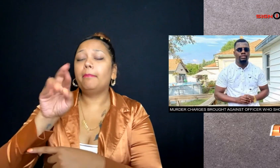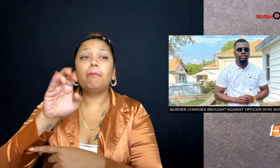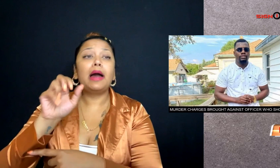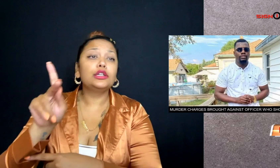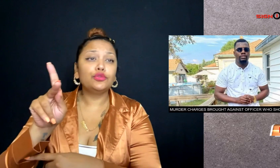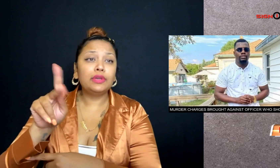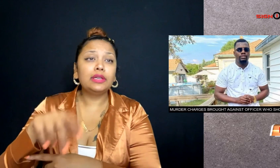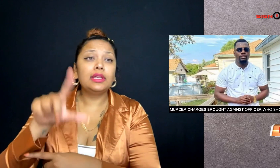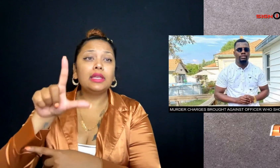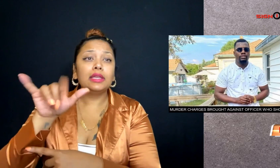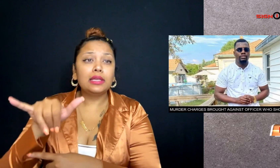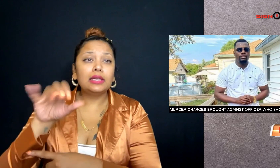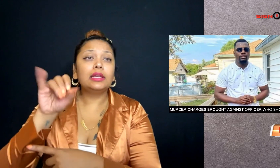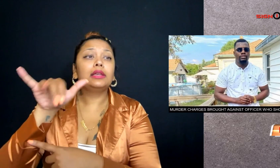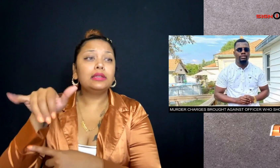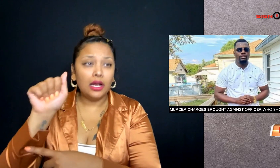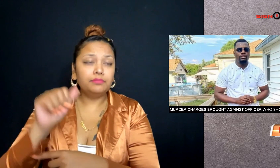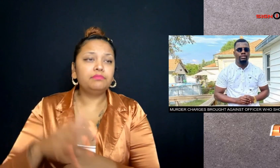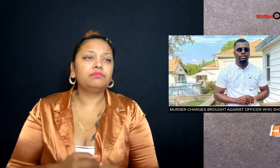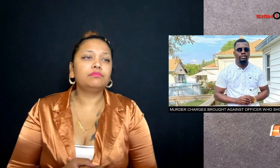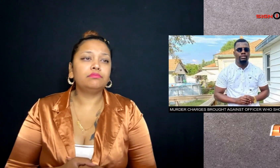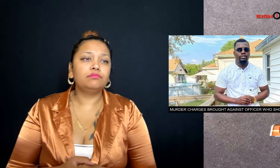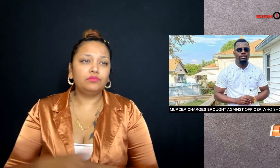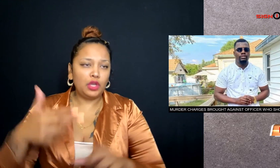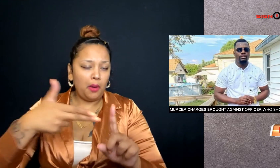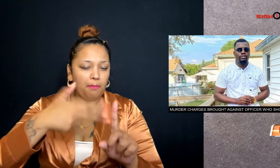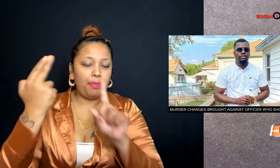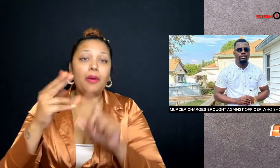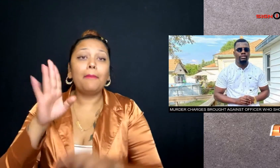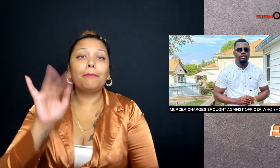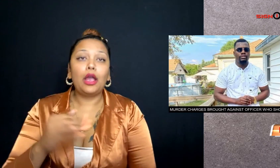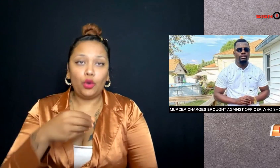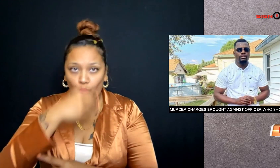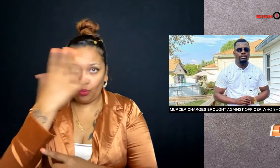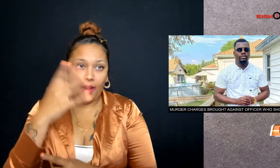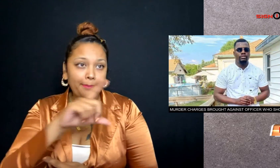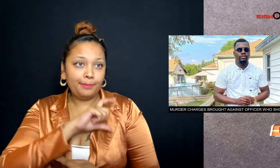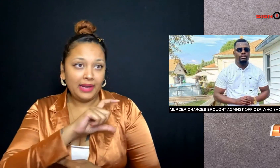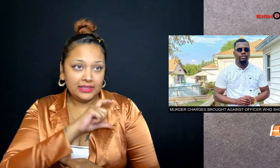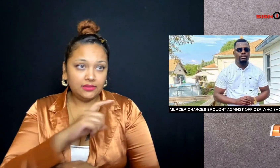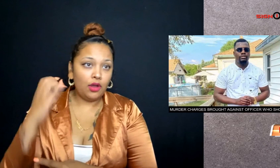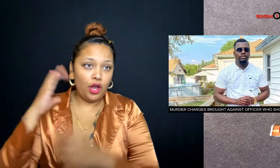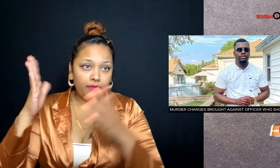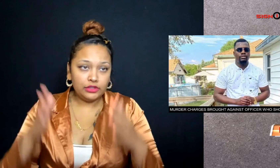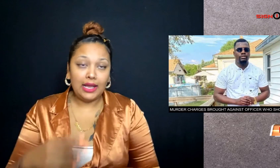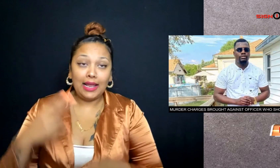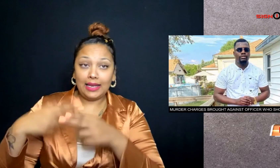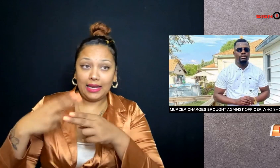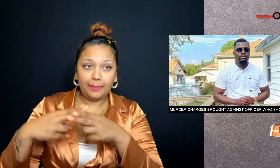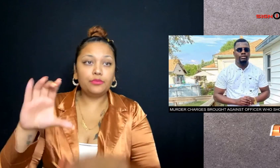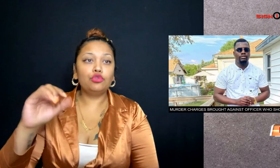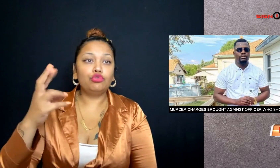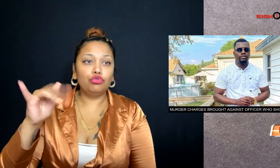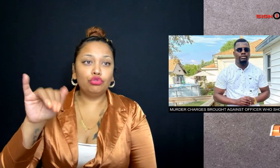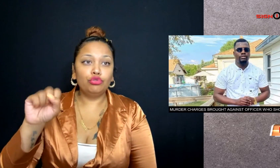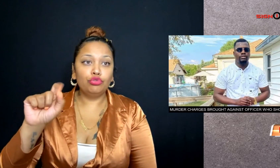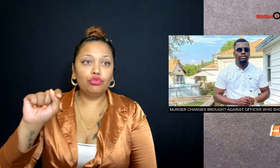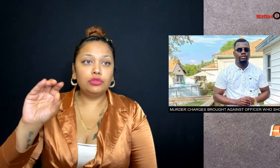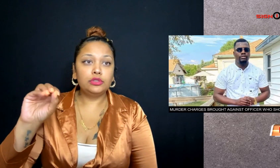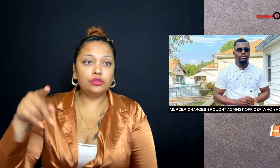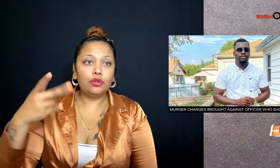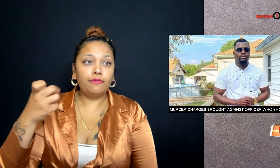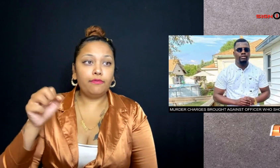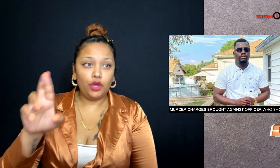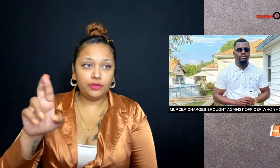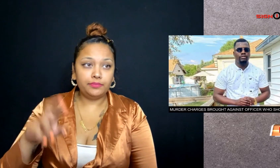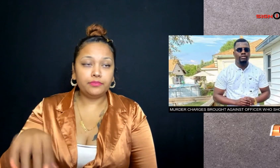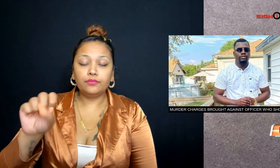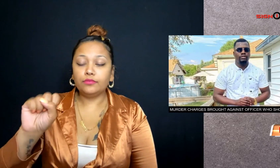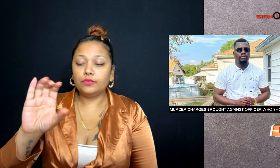two months ago a 26-year-old black man named Patrick Lyoya was shot to death by a white